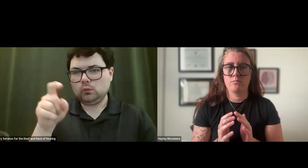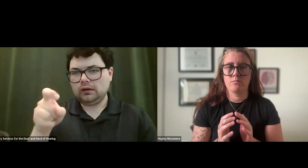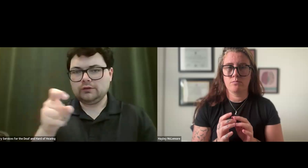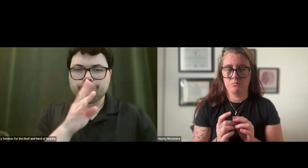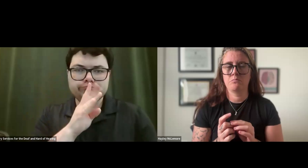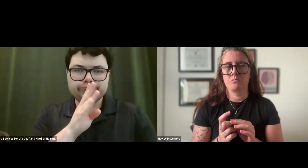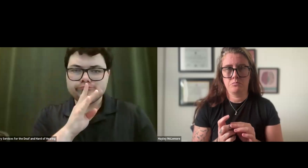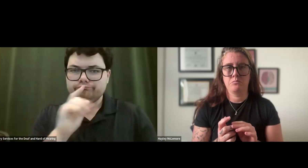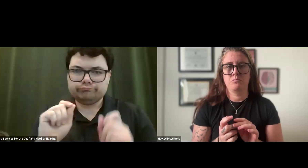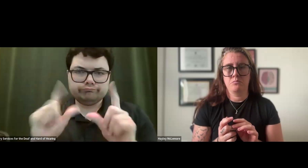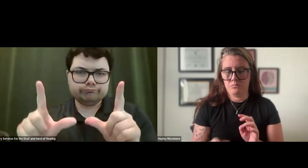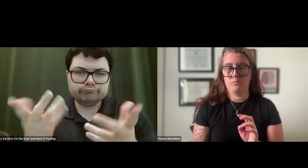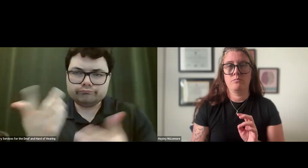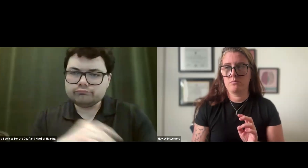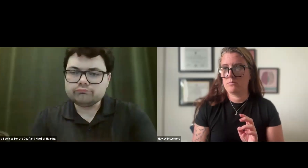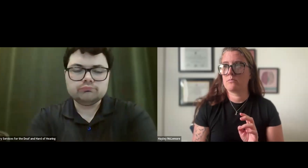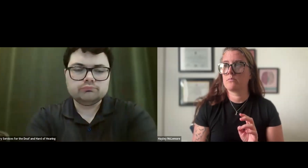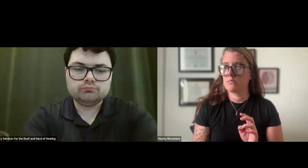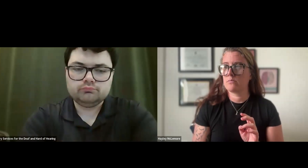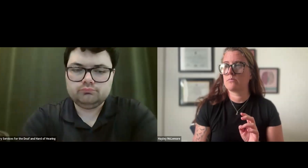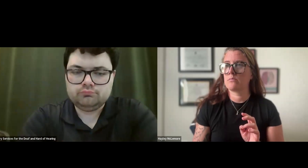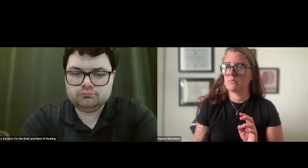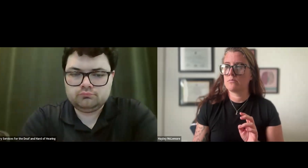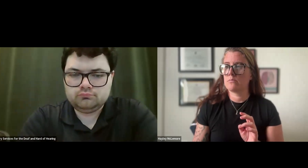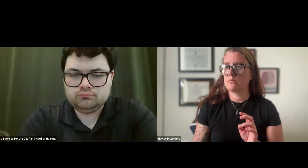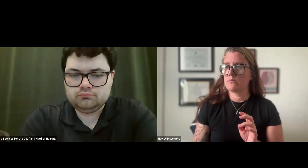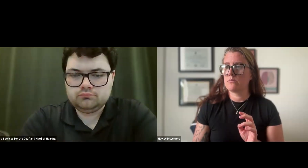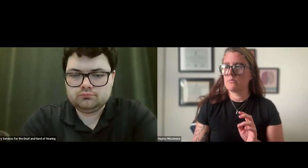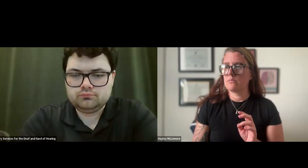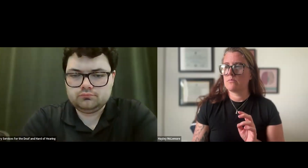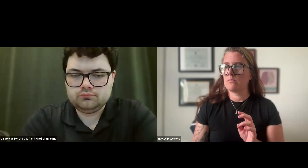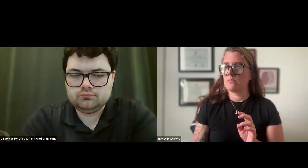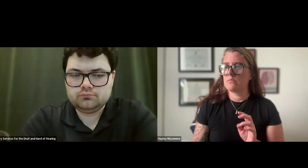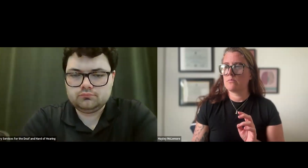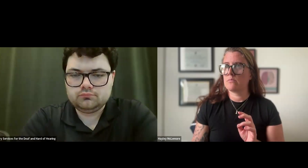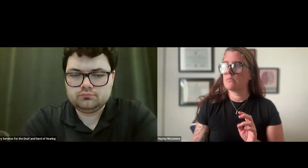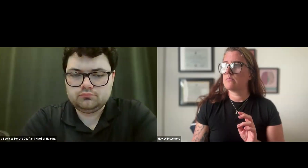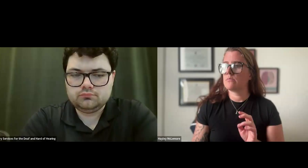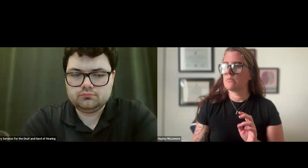So yeah, we're happy to have our interpreter voice for you, or excuse me, sign for you, if you wanted to use your voice to ask a question.